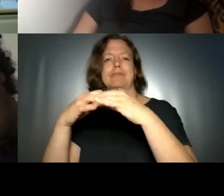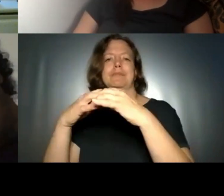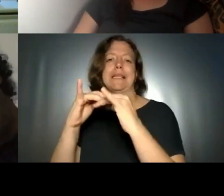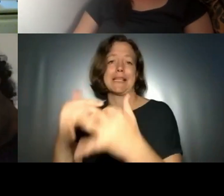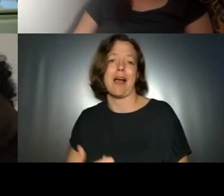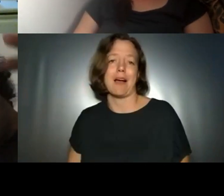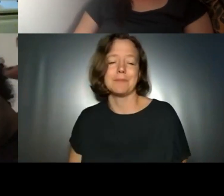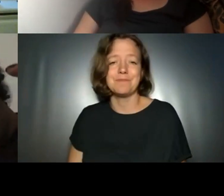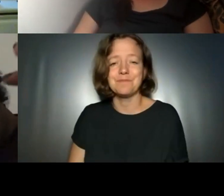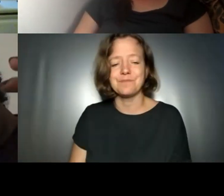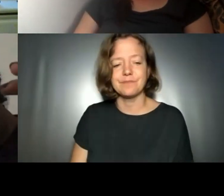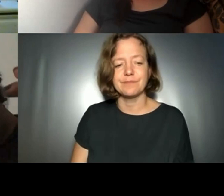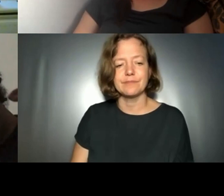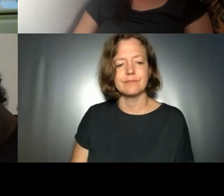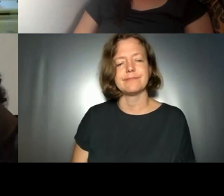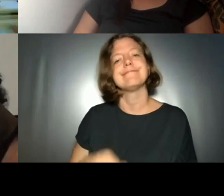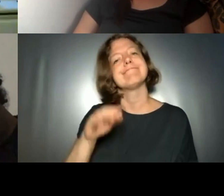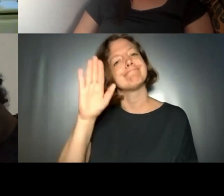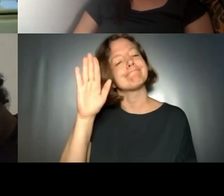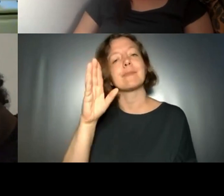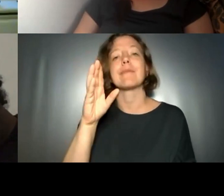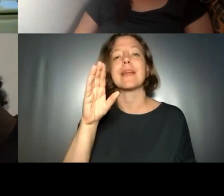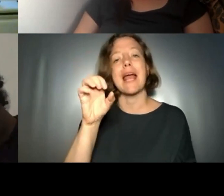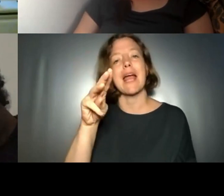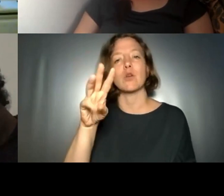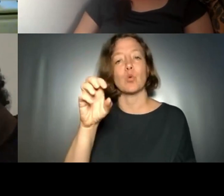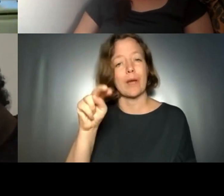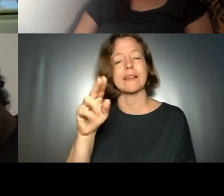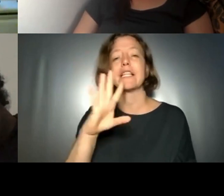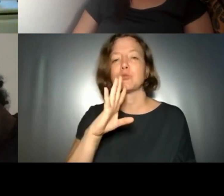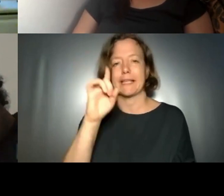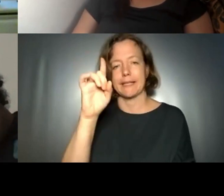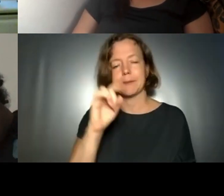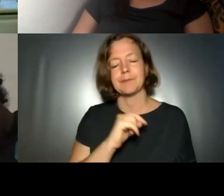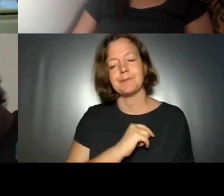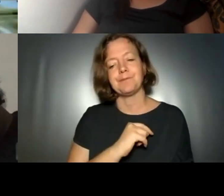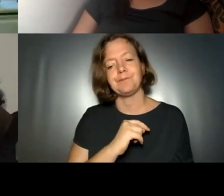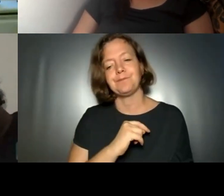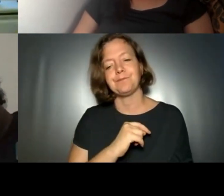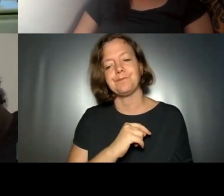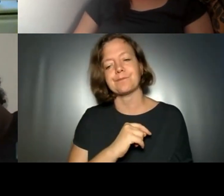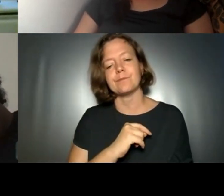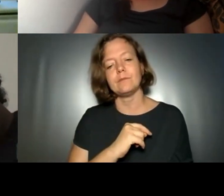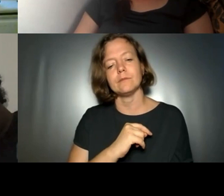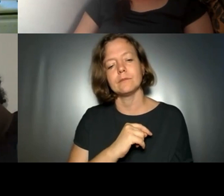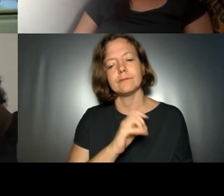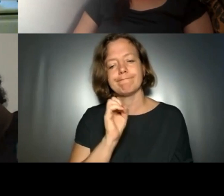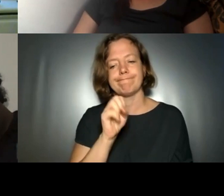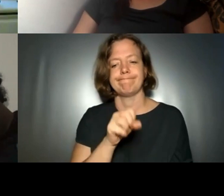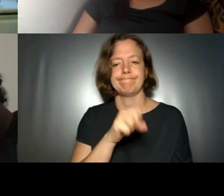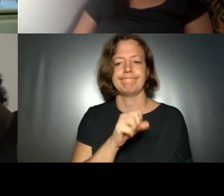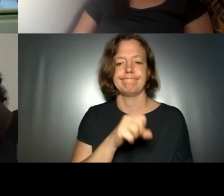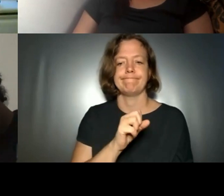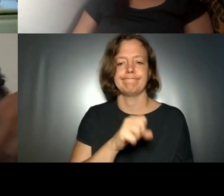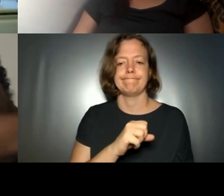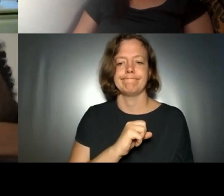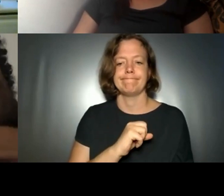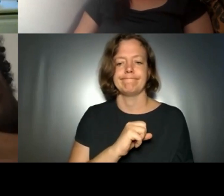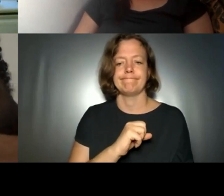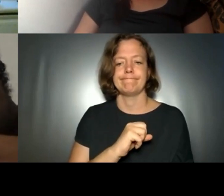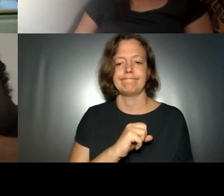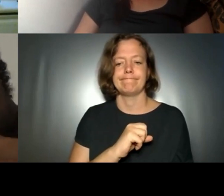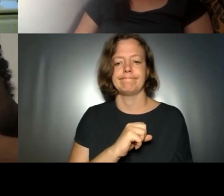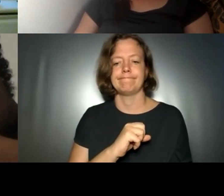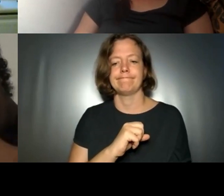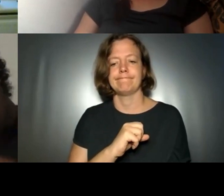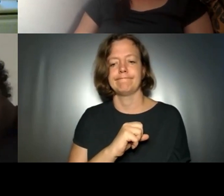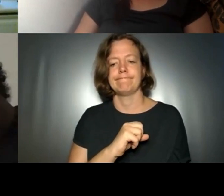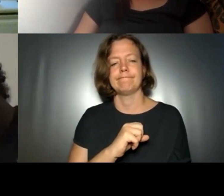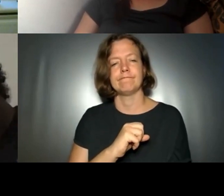Edwin Ramirez: This is Edwin speaking. The thing is I think the unfortunate reality is that we know